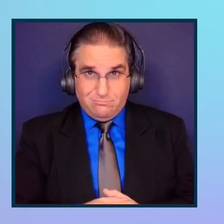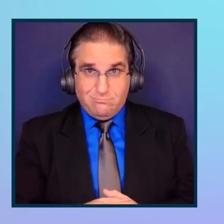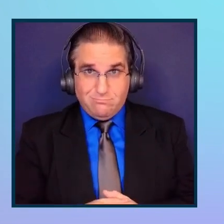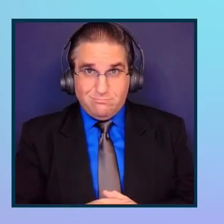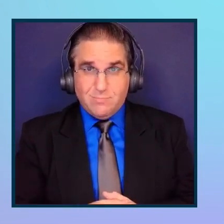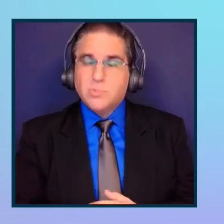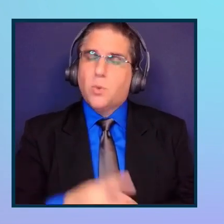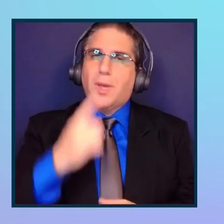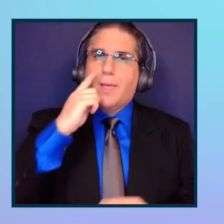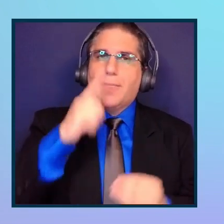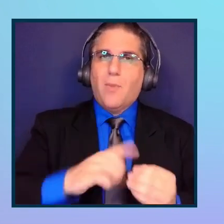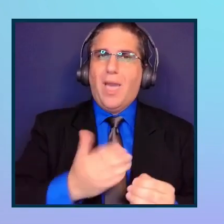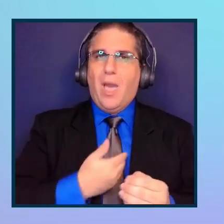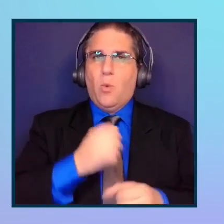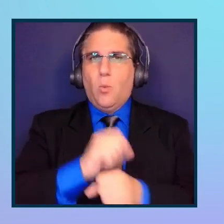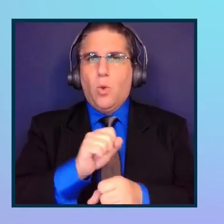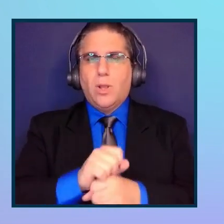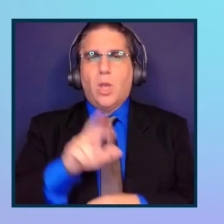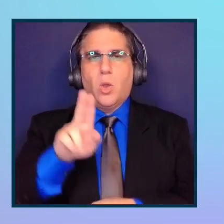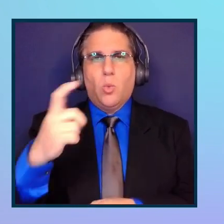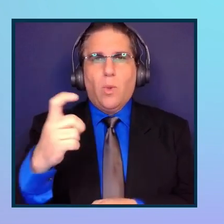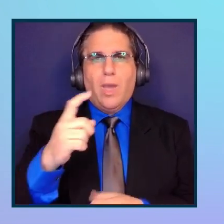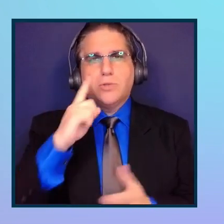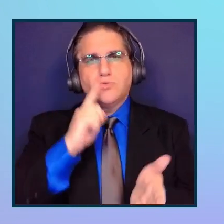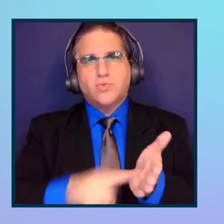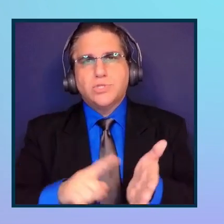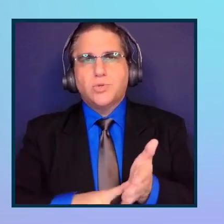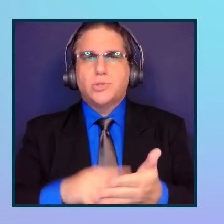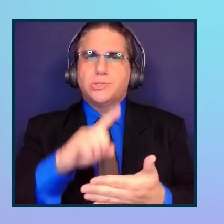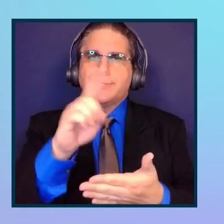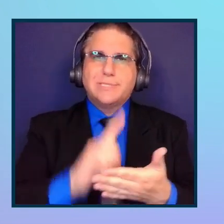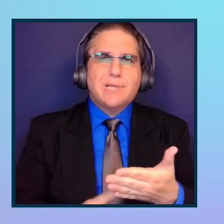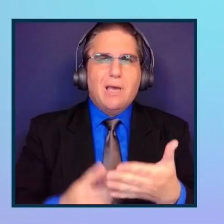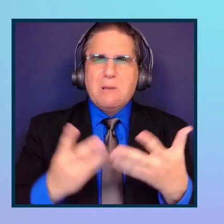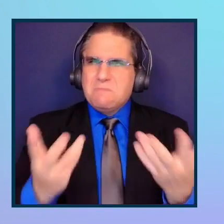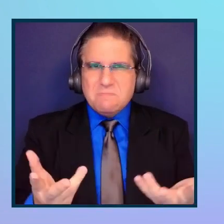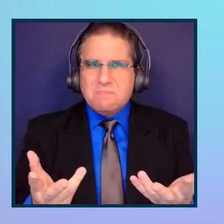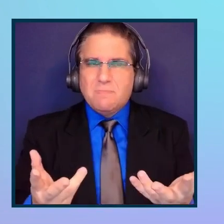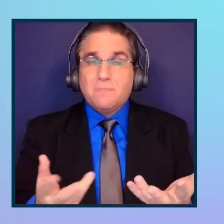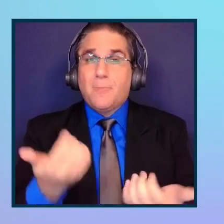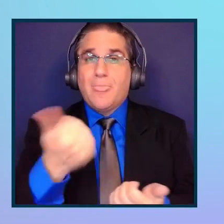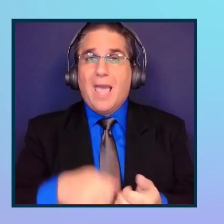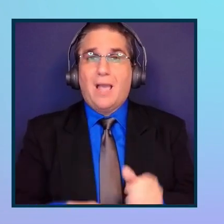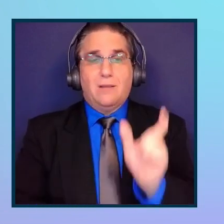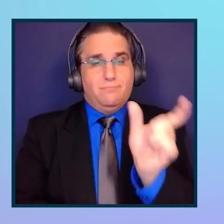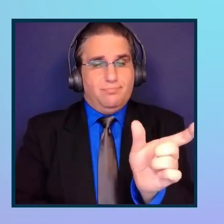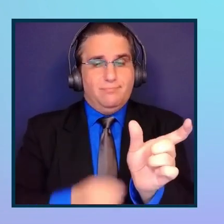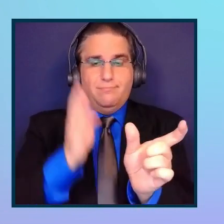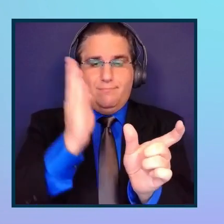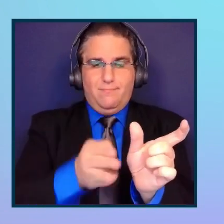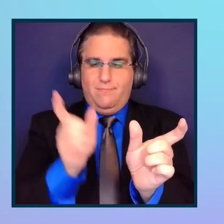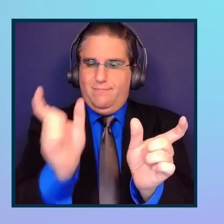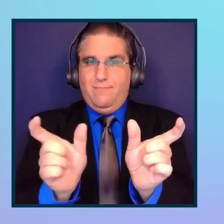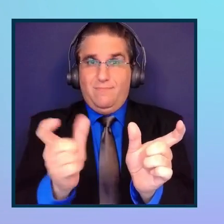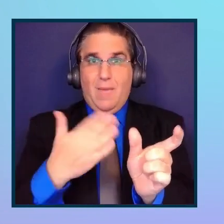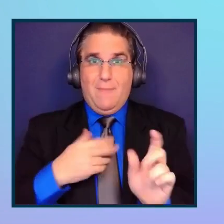especially if we're doing UX research or design, whatever that falls after the hyphen, is systemically uncompensated,